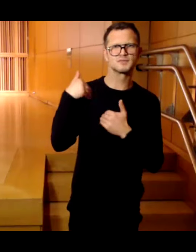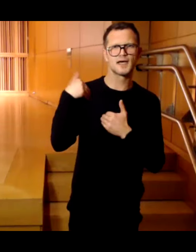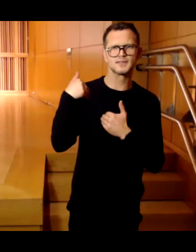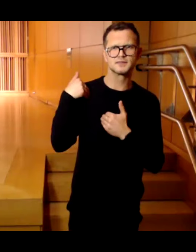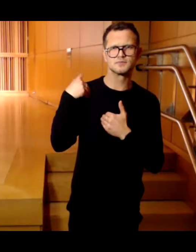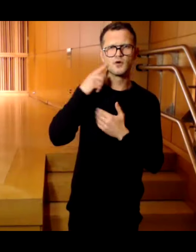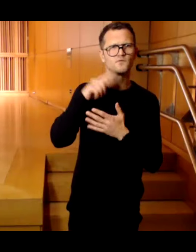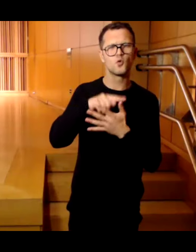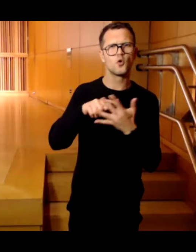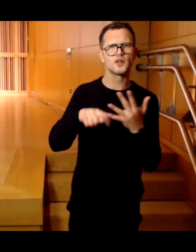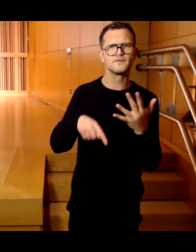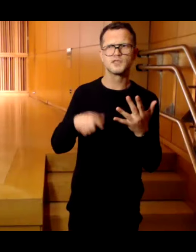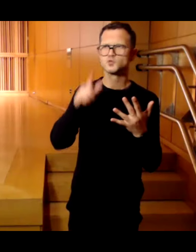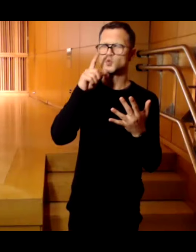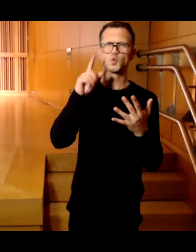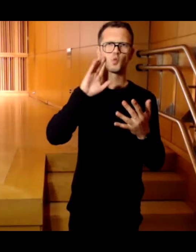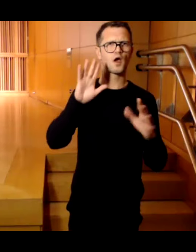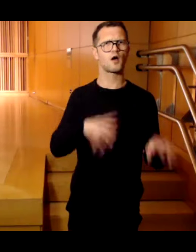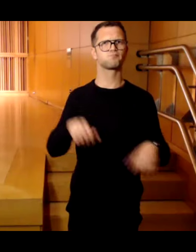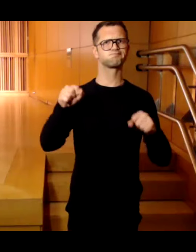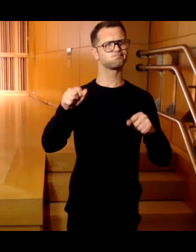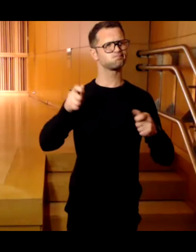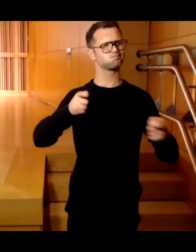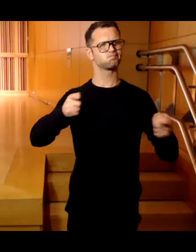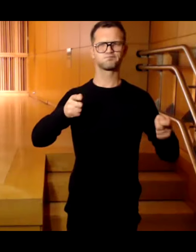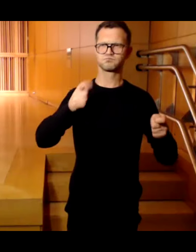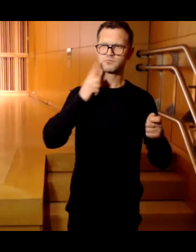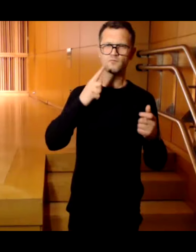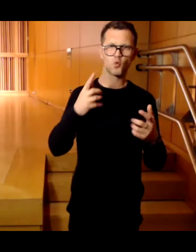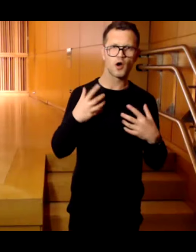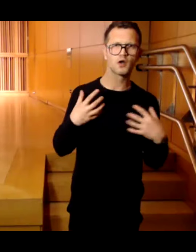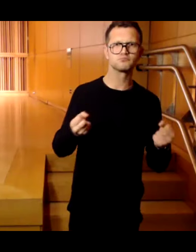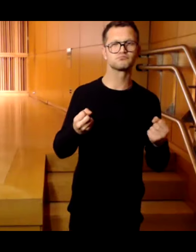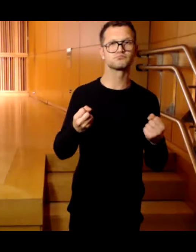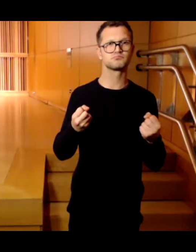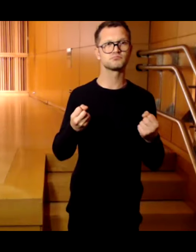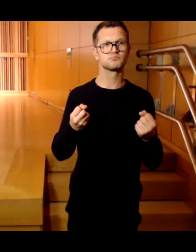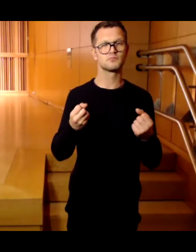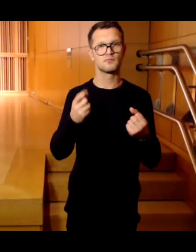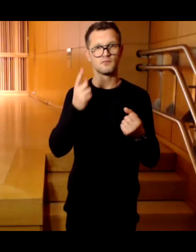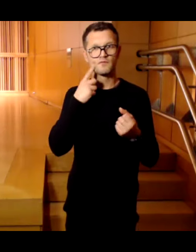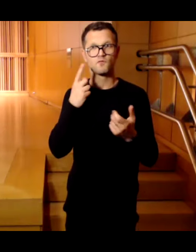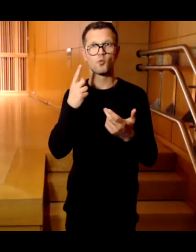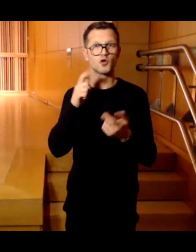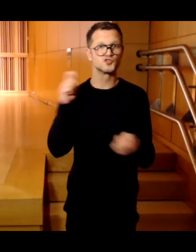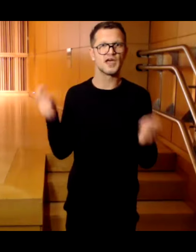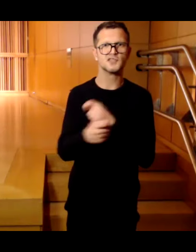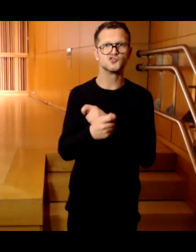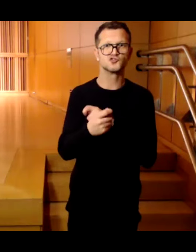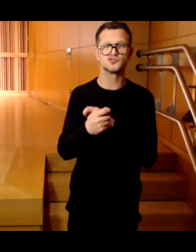who will wear the mantle of redress. and rehabilitation for not only those who are continually being harmed.